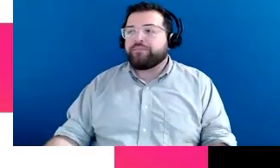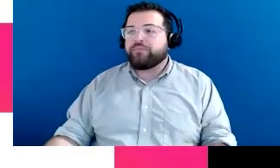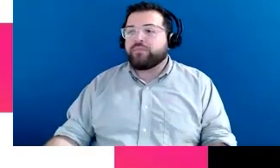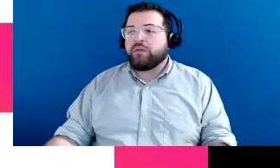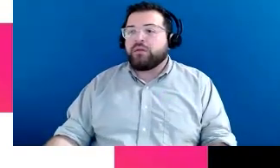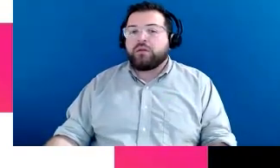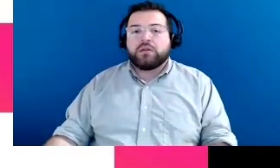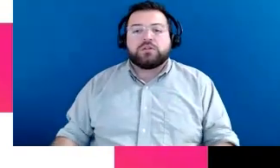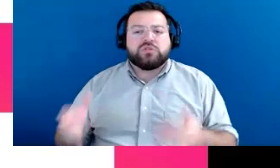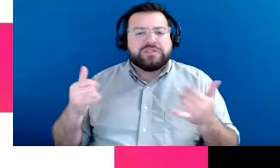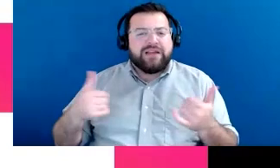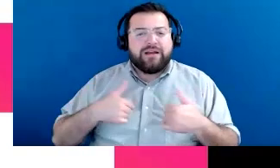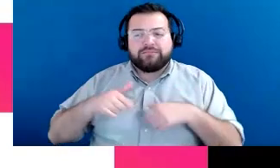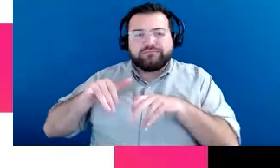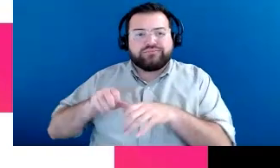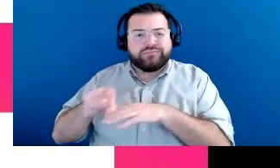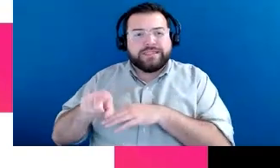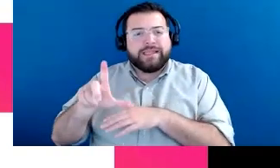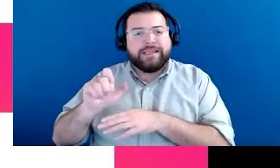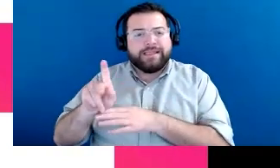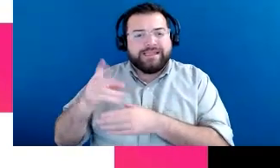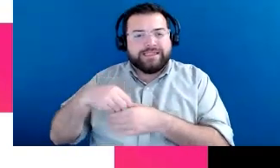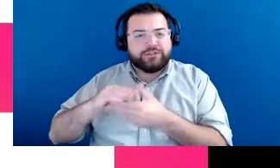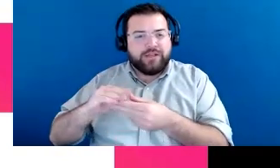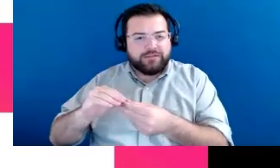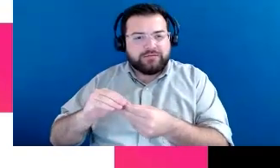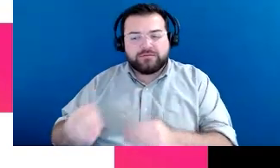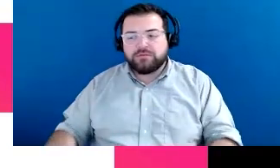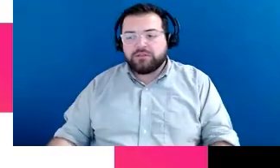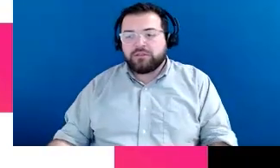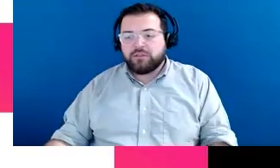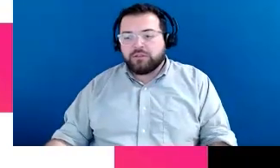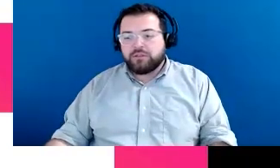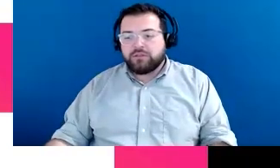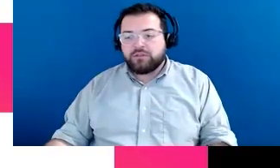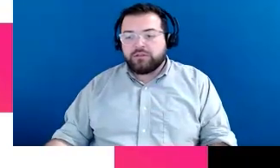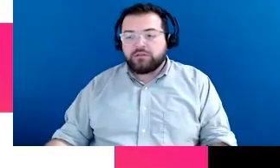the link in the chat as well to